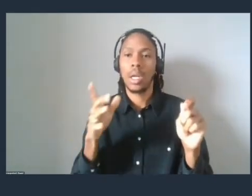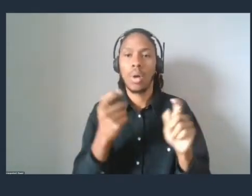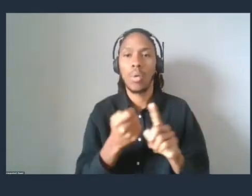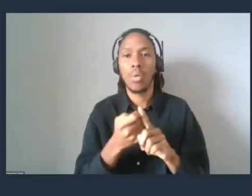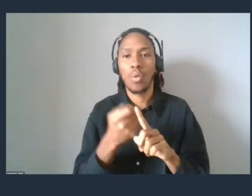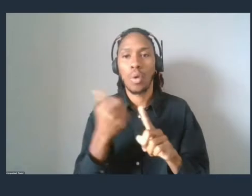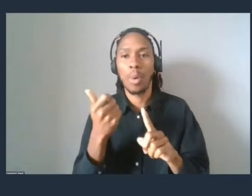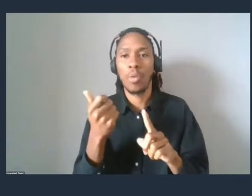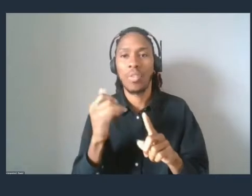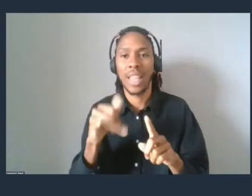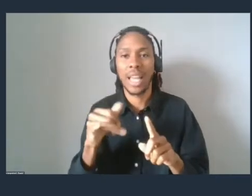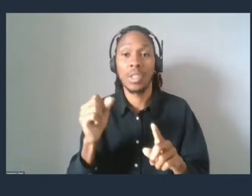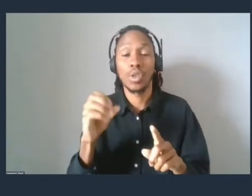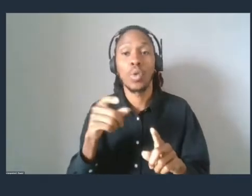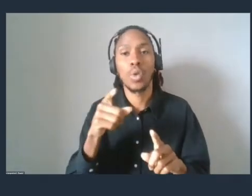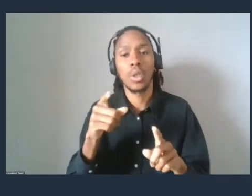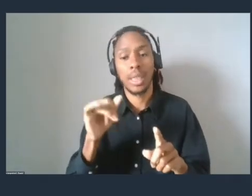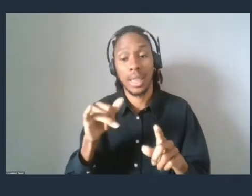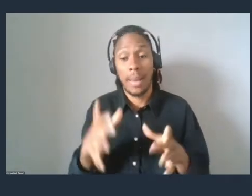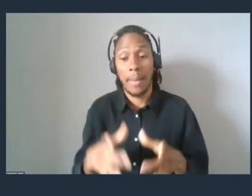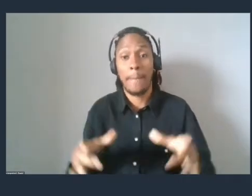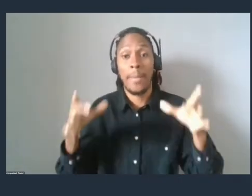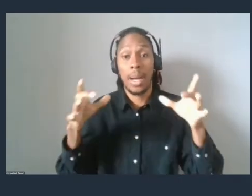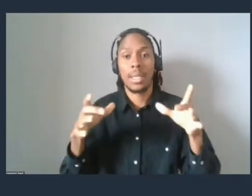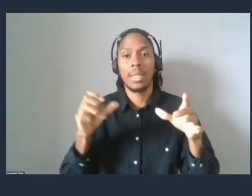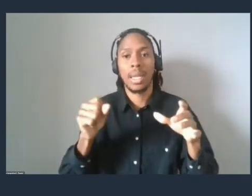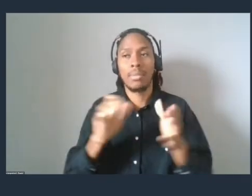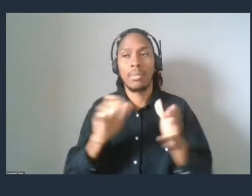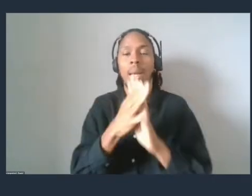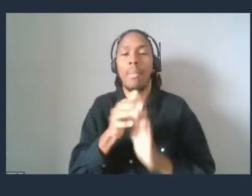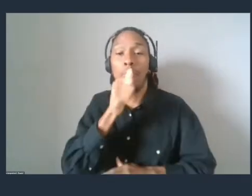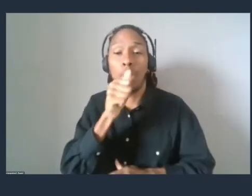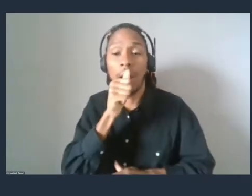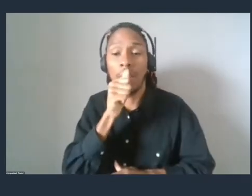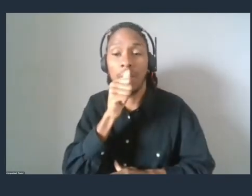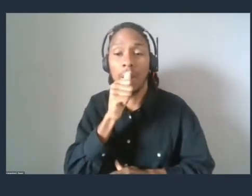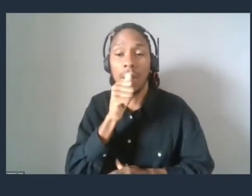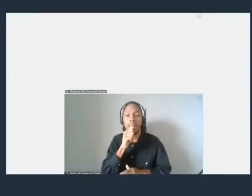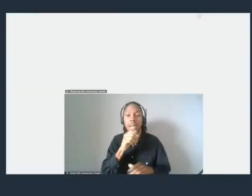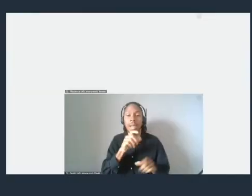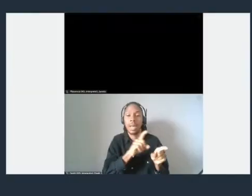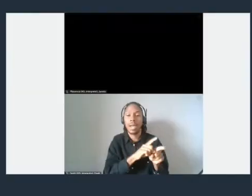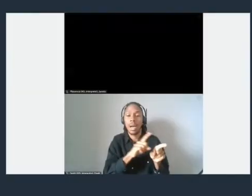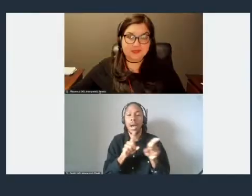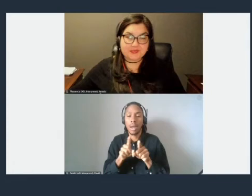so that your bucket is once again private. So that's one thing, and you can even turn this on across your whole account.